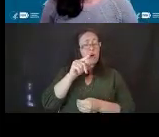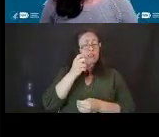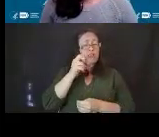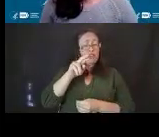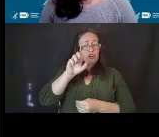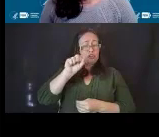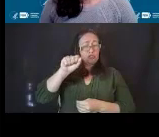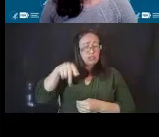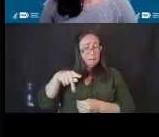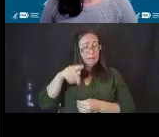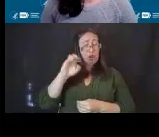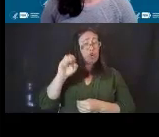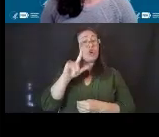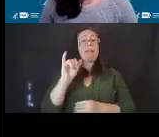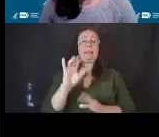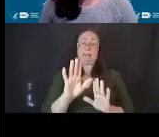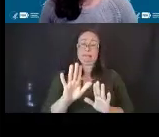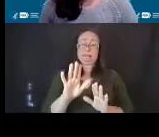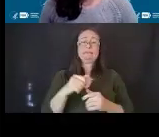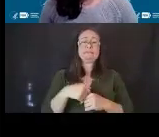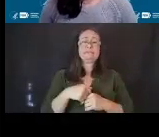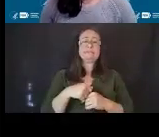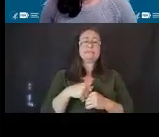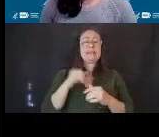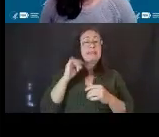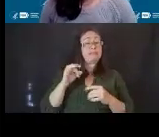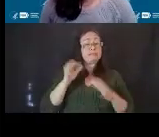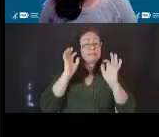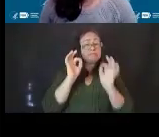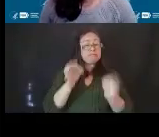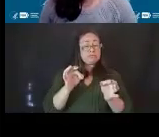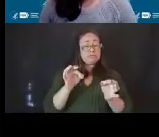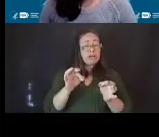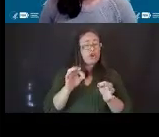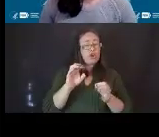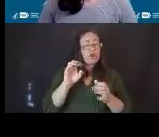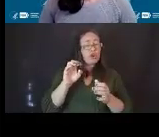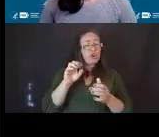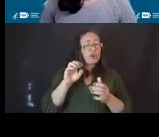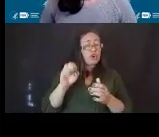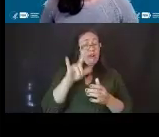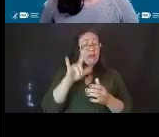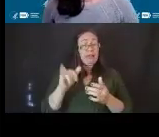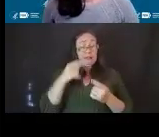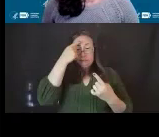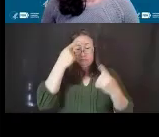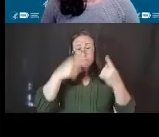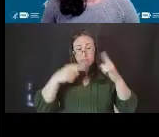Okay, so as you continue your journey here, you want to make sure that you foster your network.